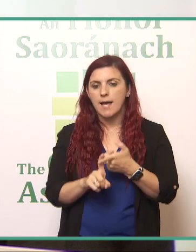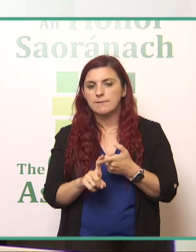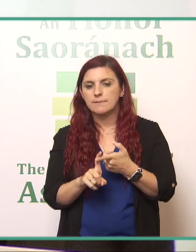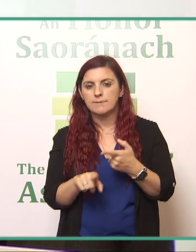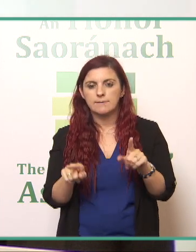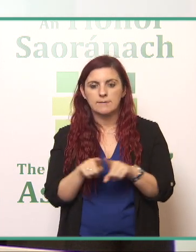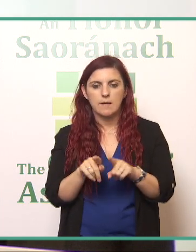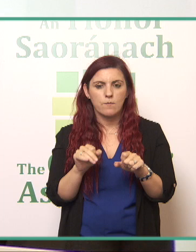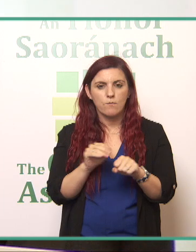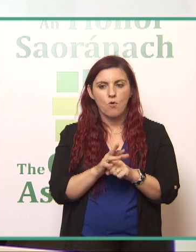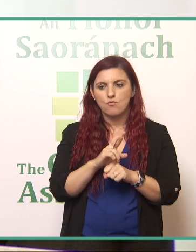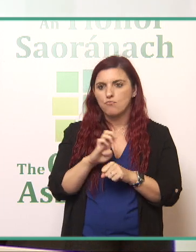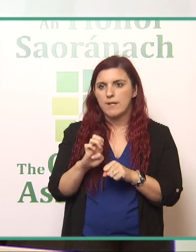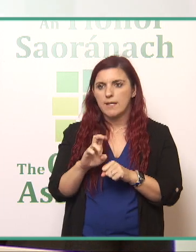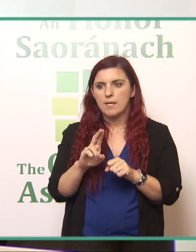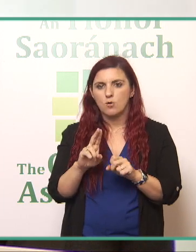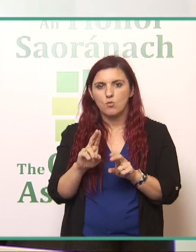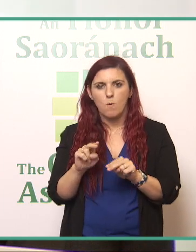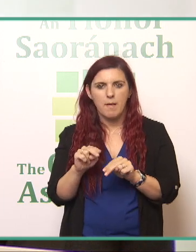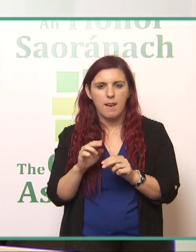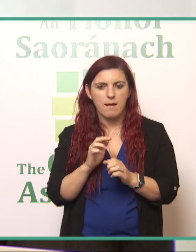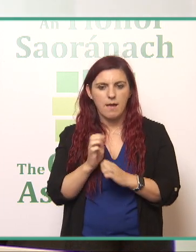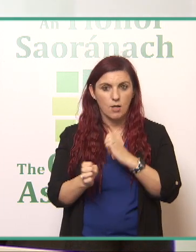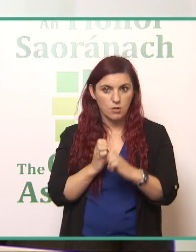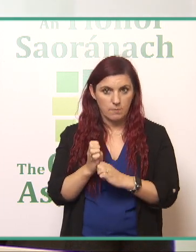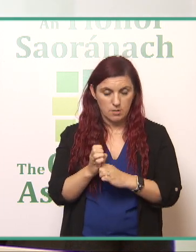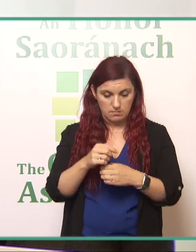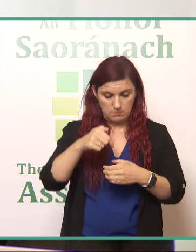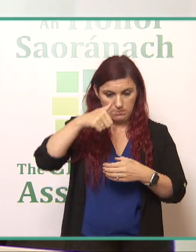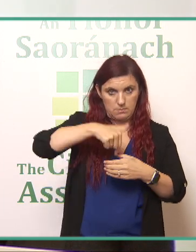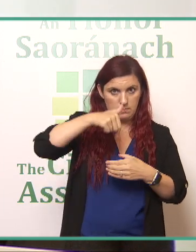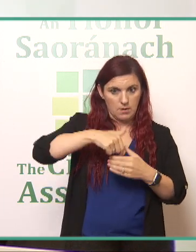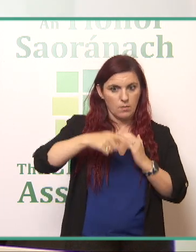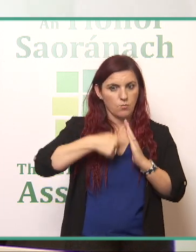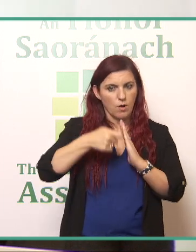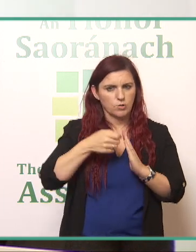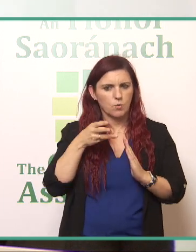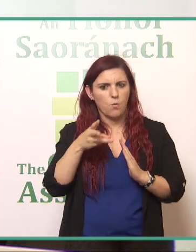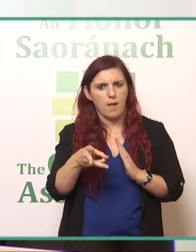in terms of renewable energy. Any project will be assessed from